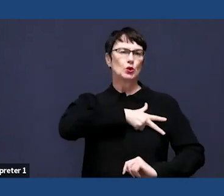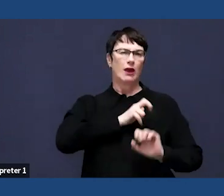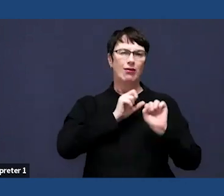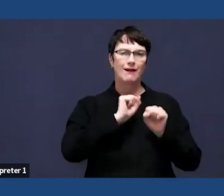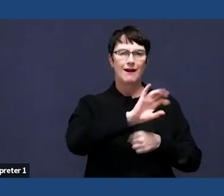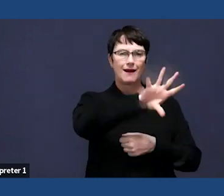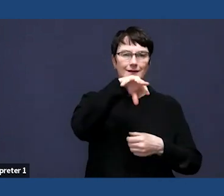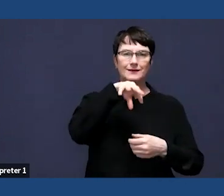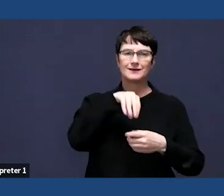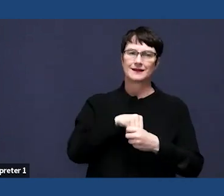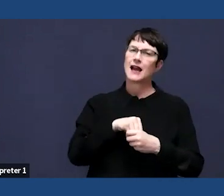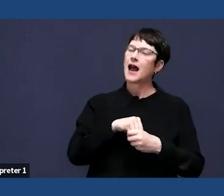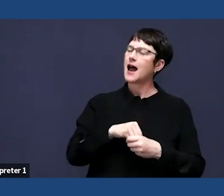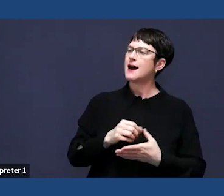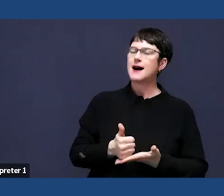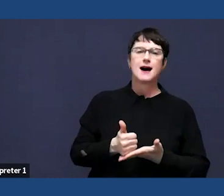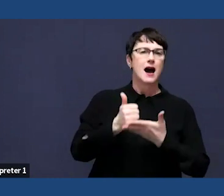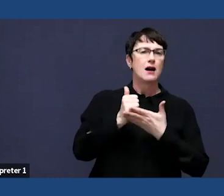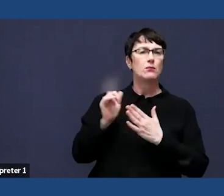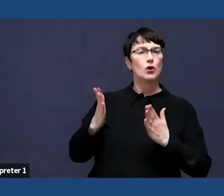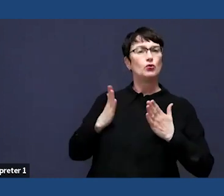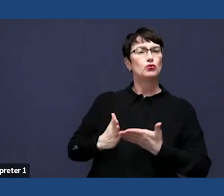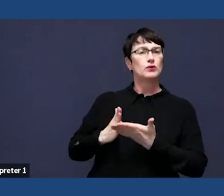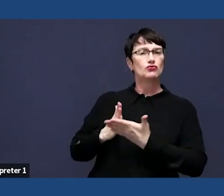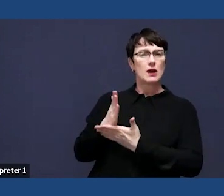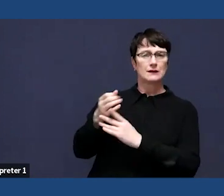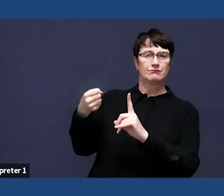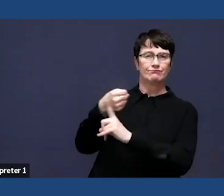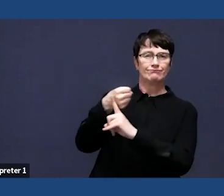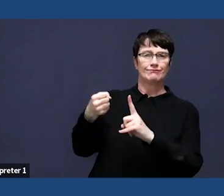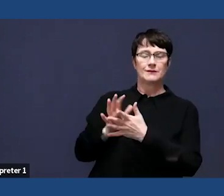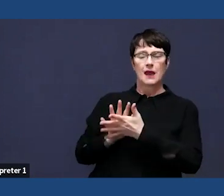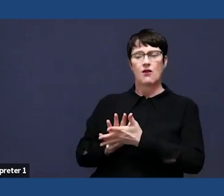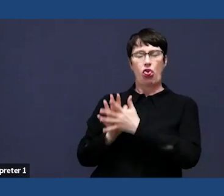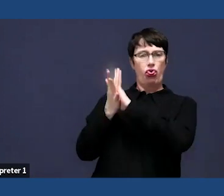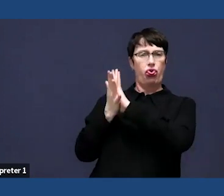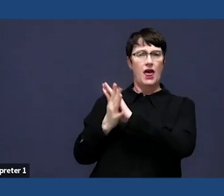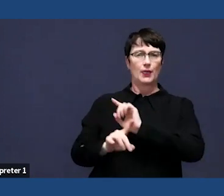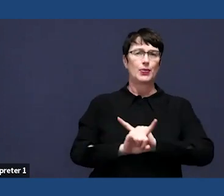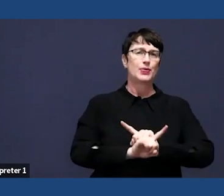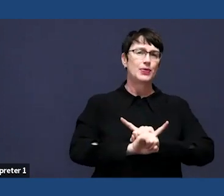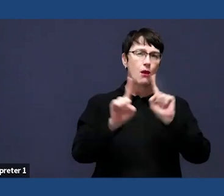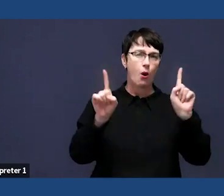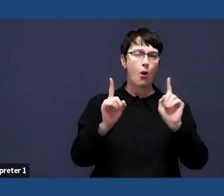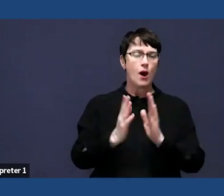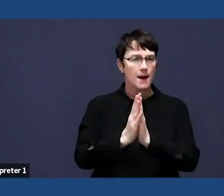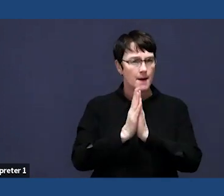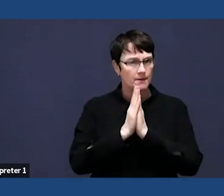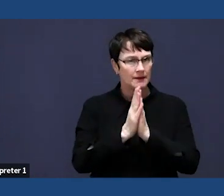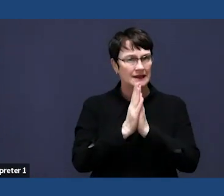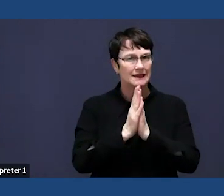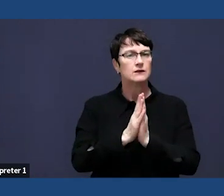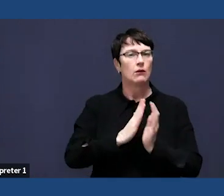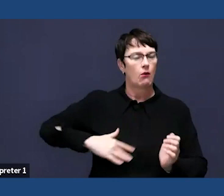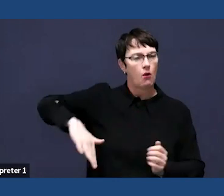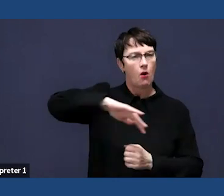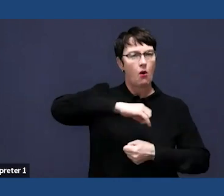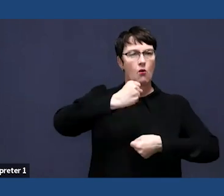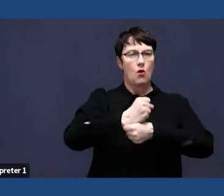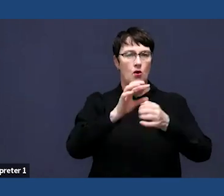Ladies and gentlemen, I commend all the efforts made of mutual benefit to this regard, initiatives